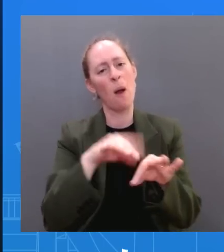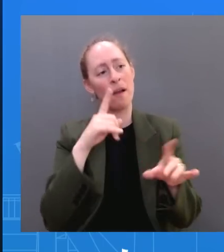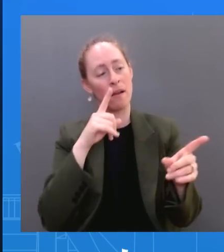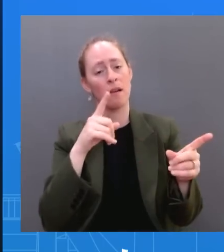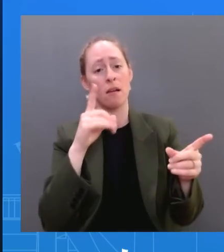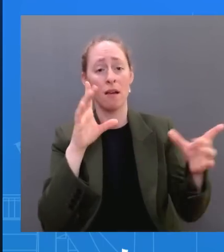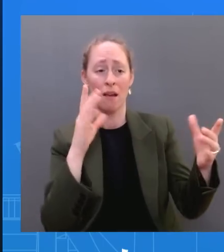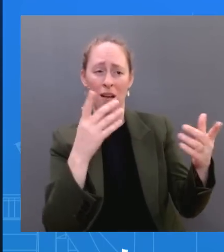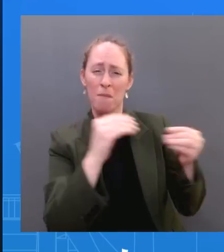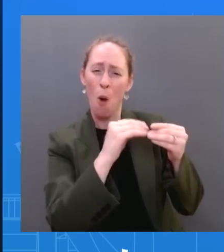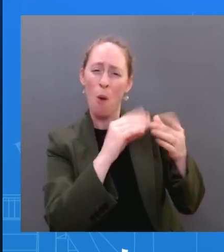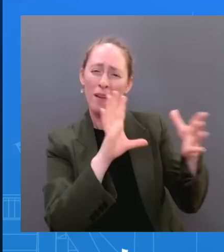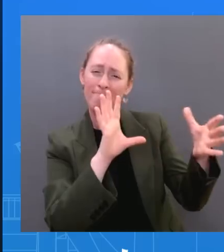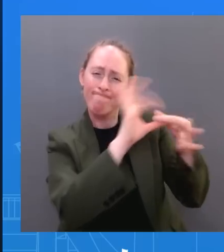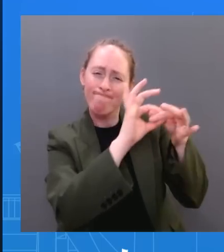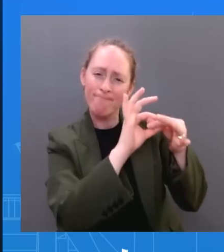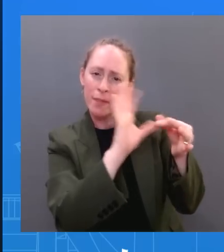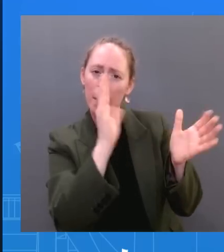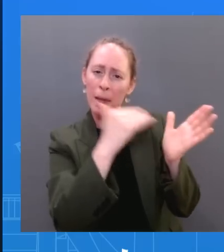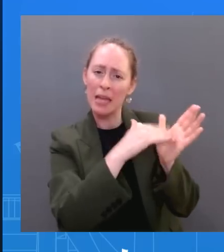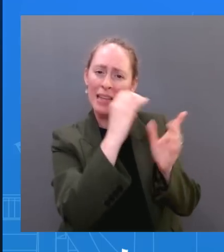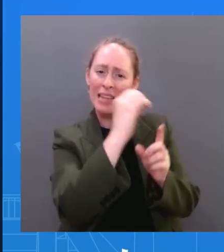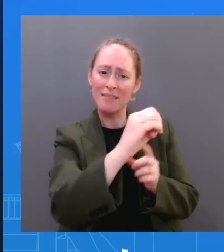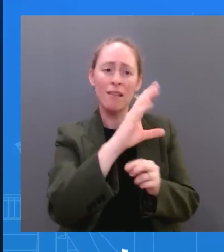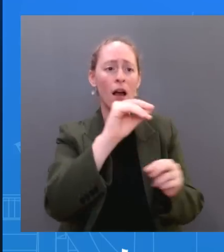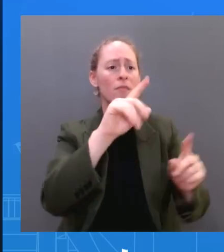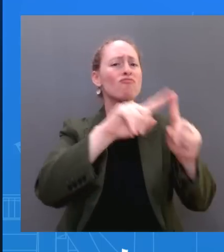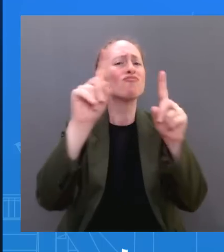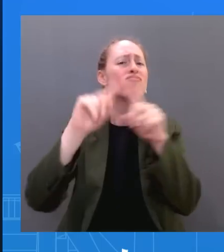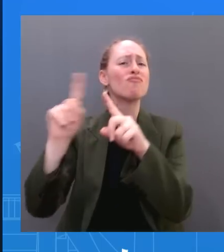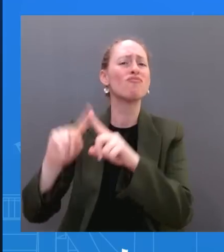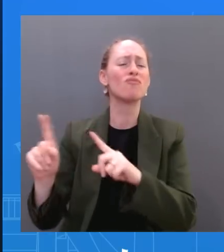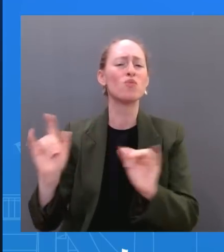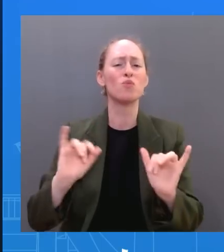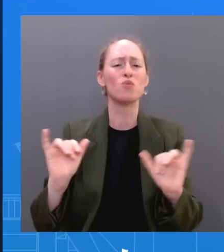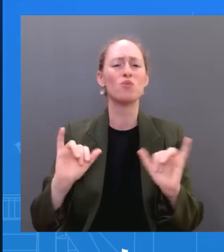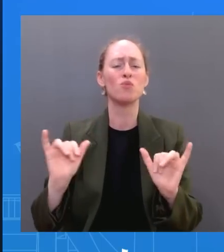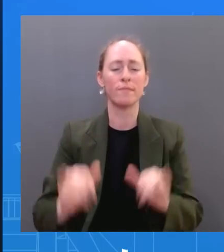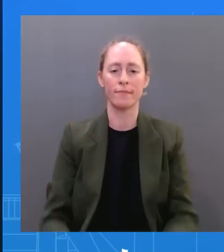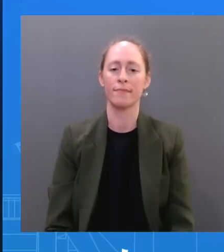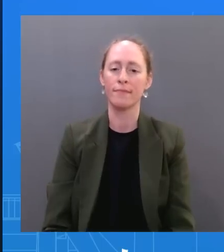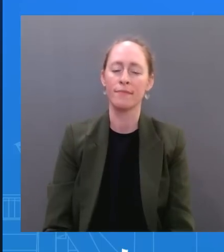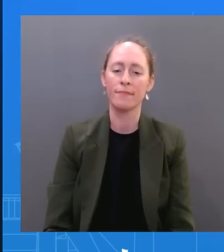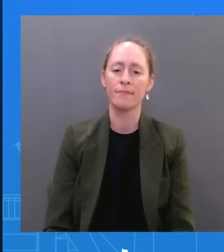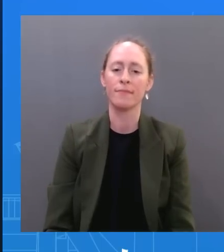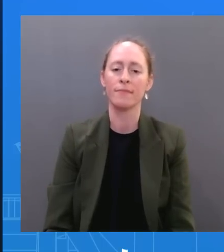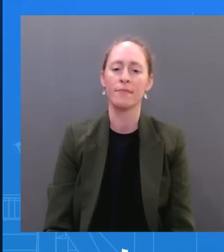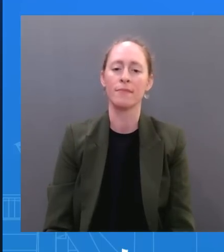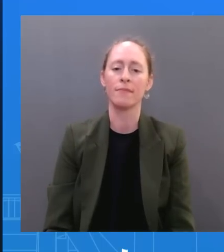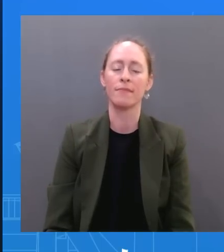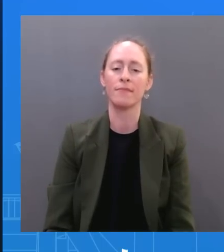and as one component of a broader agenda that includes peace, security, technology, preventing a nuclear Iran,